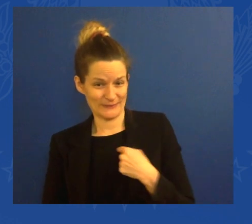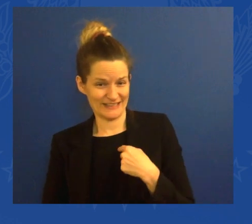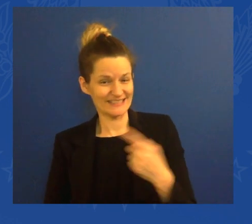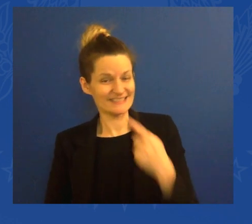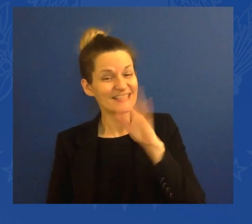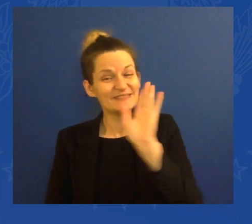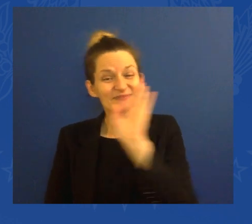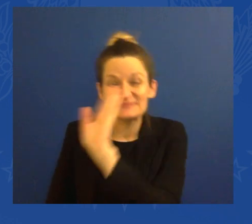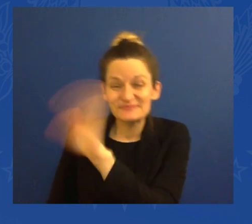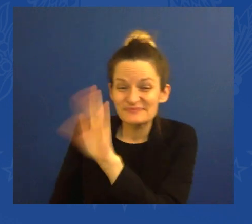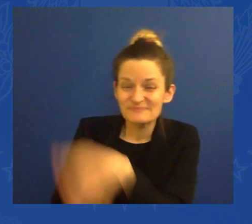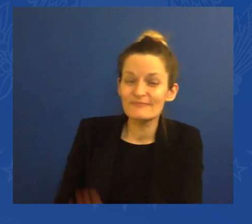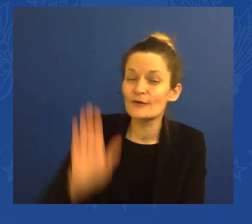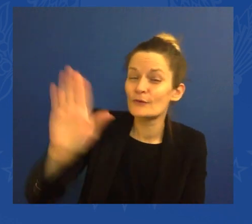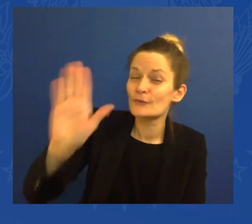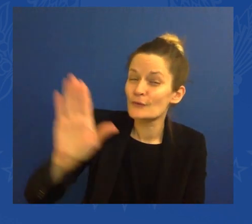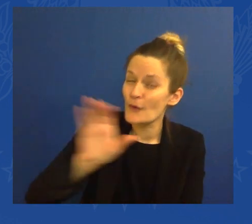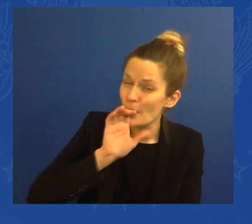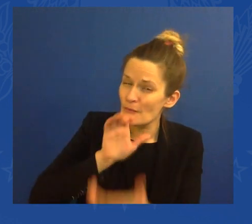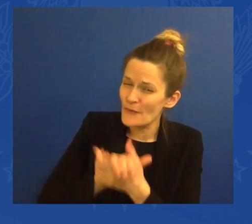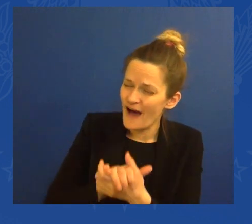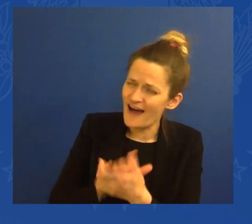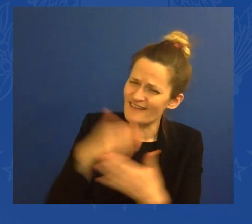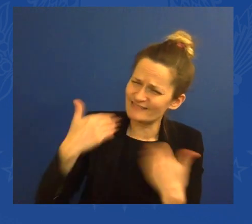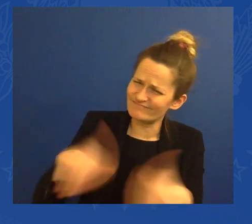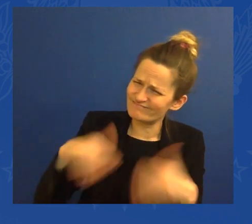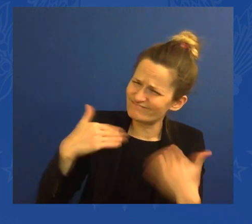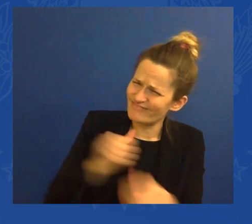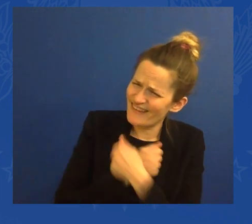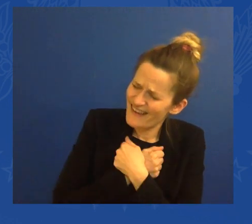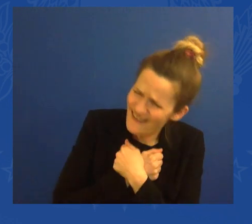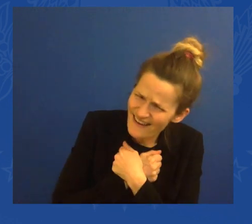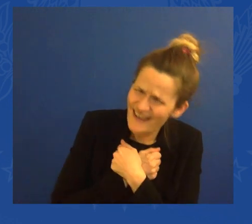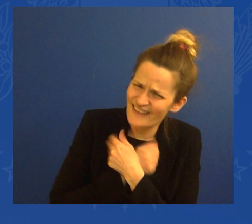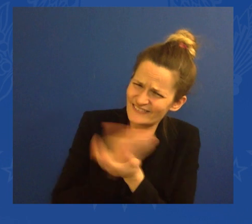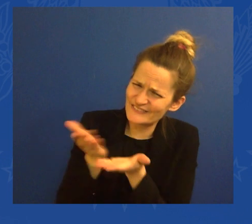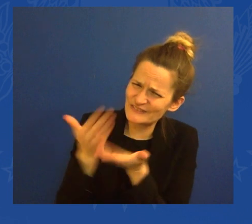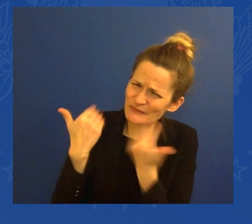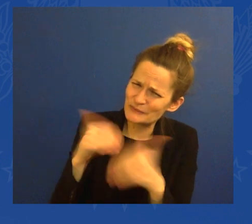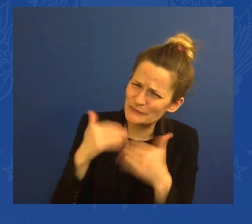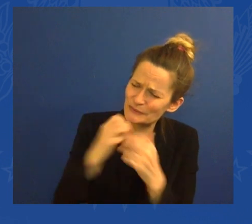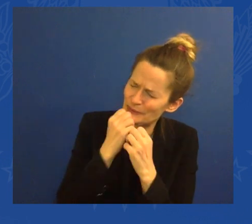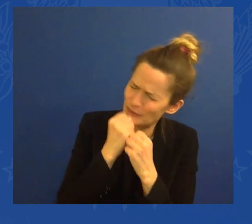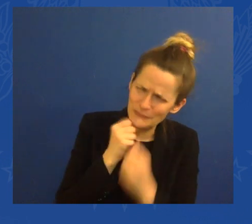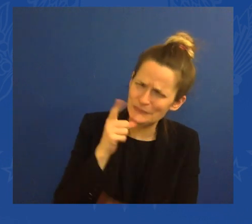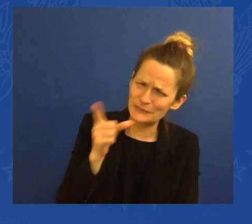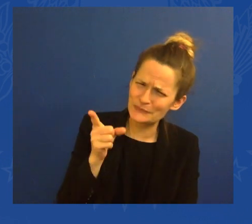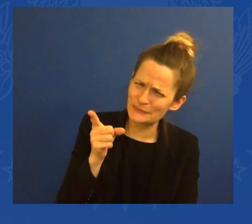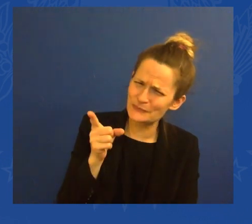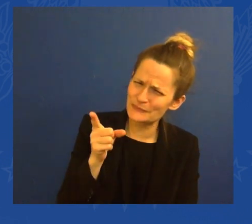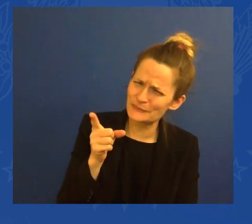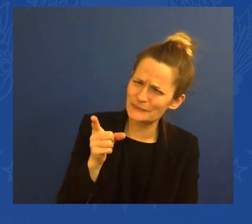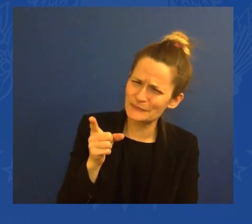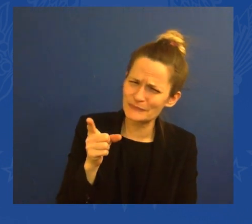And I said, "But everybody knows I love her more than she loves me." And she responded -- my word --